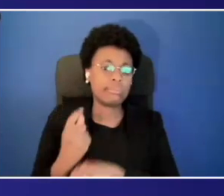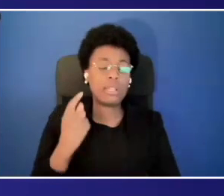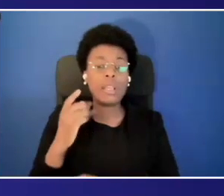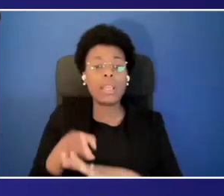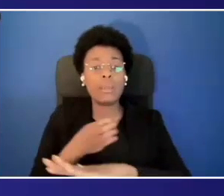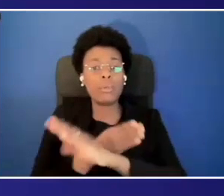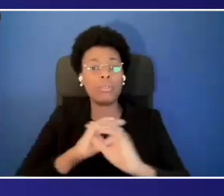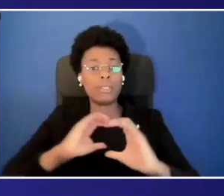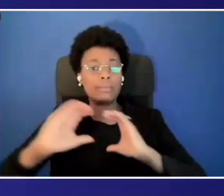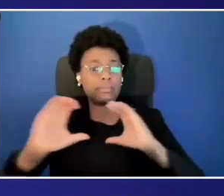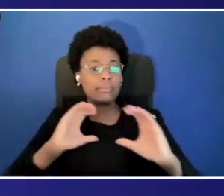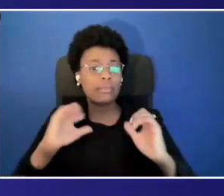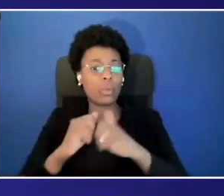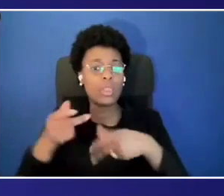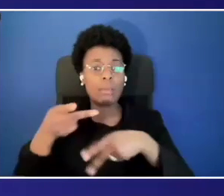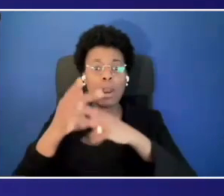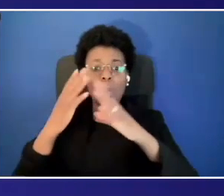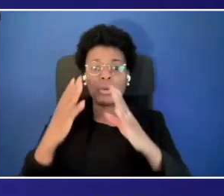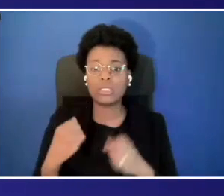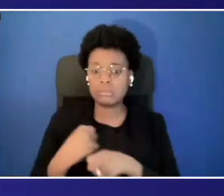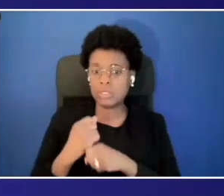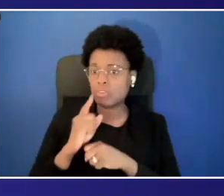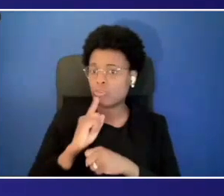To make sure they understand eligibility requirements. Vendors like Mohila haven't made this process very easy.